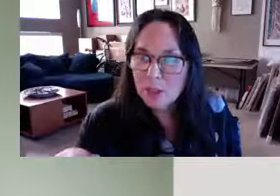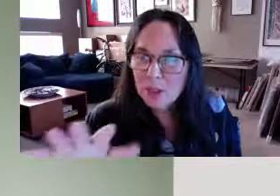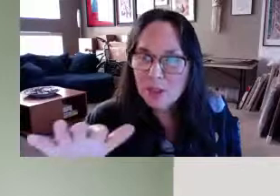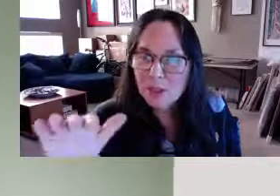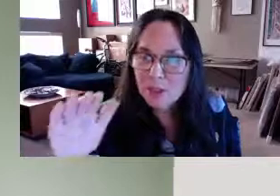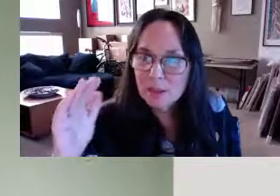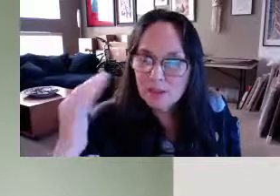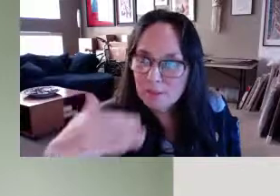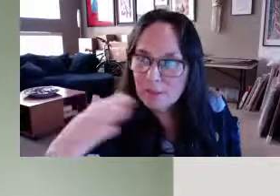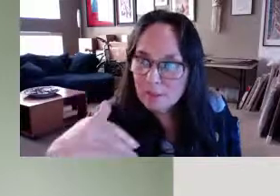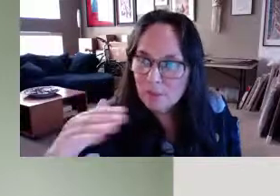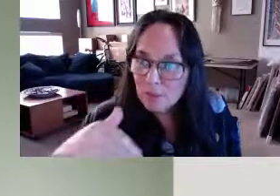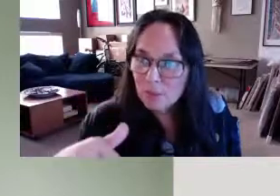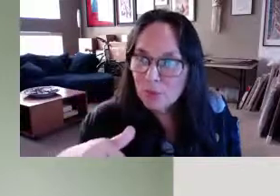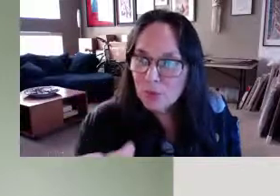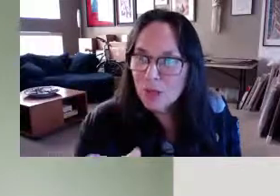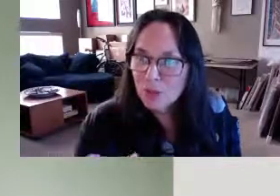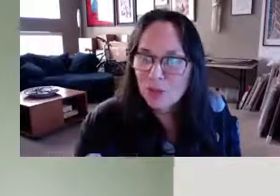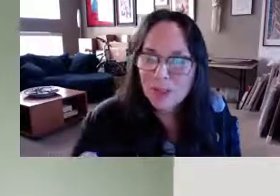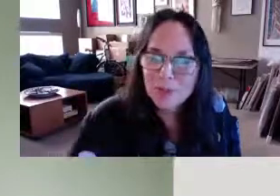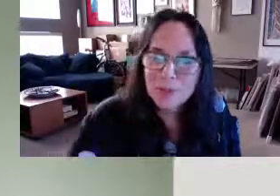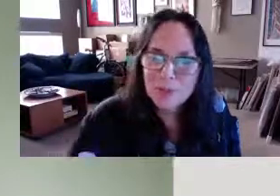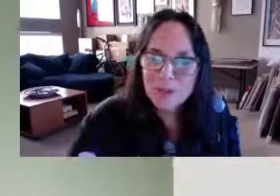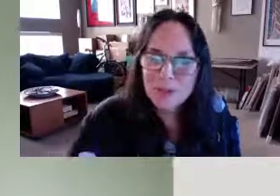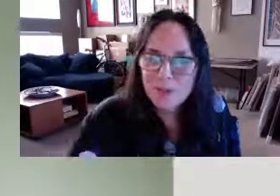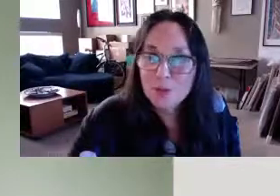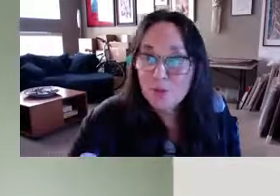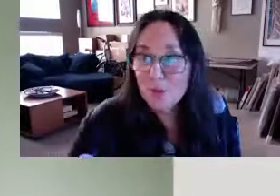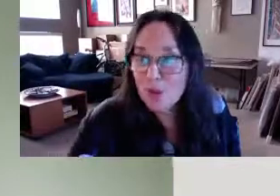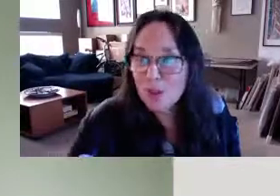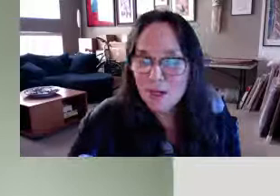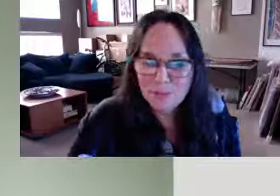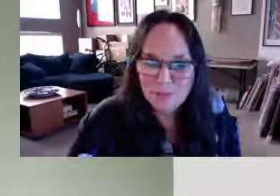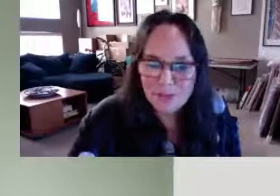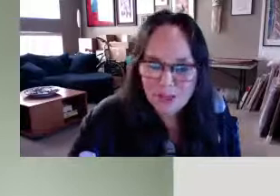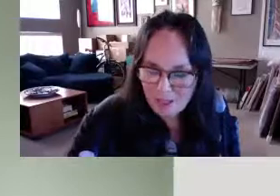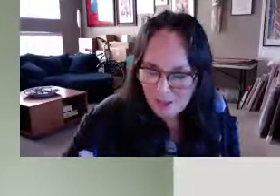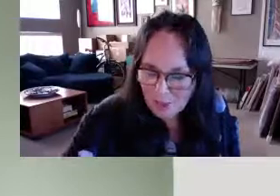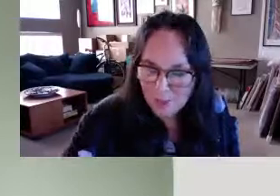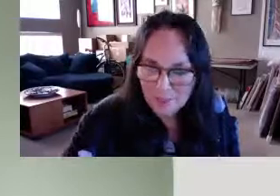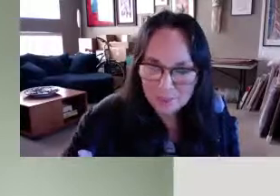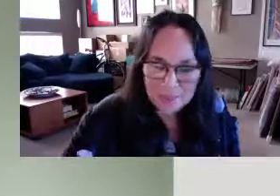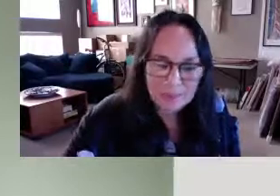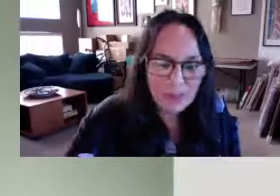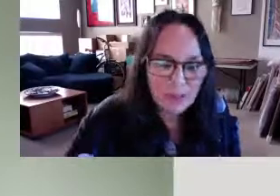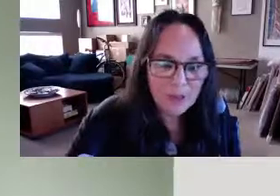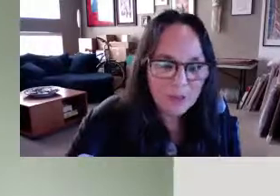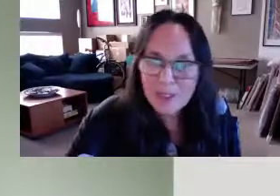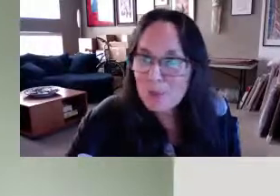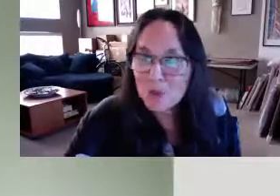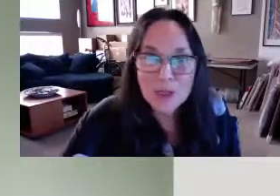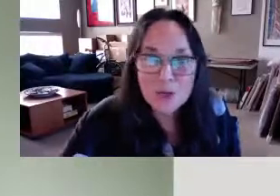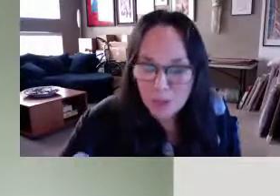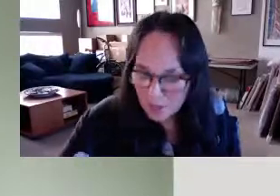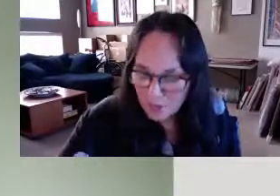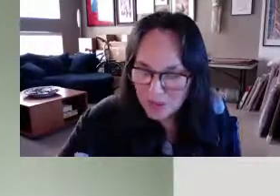it is a older color that has been used for a long time so not that hipster color's bad or anything